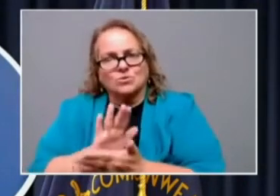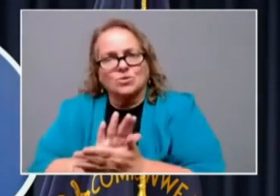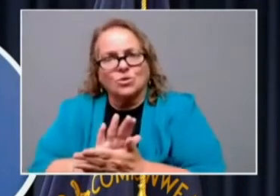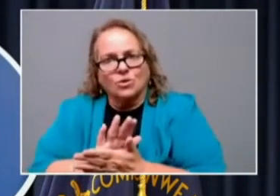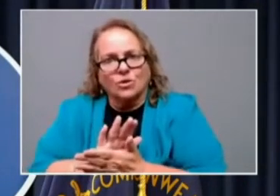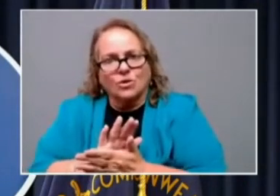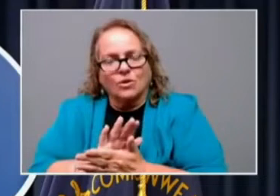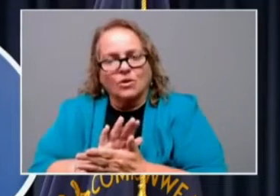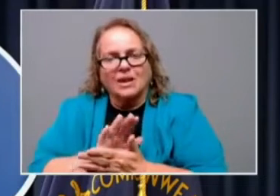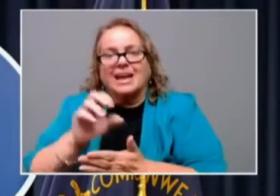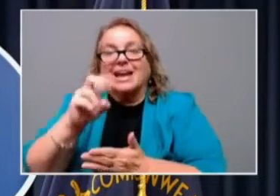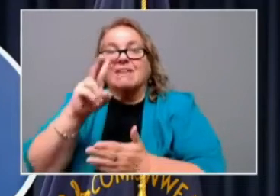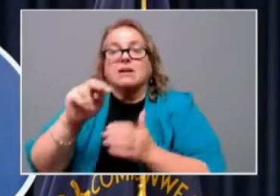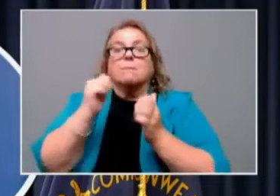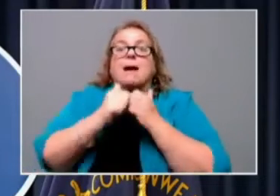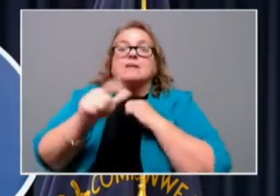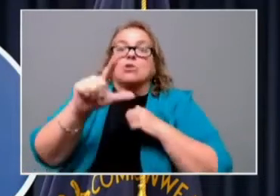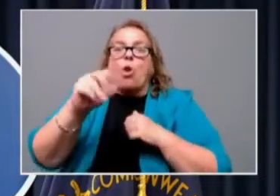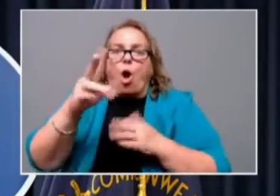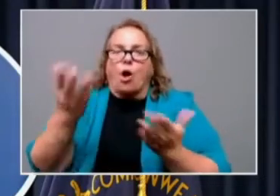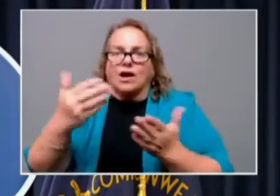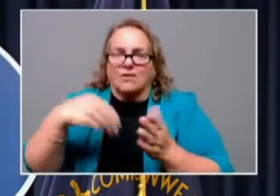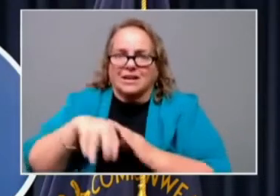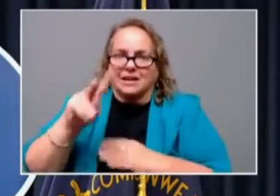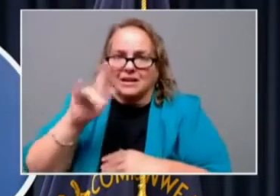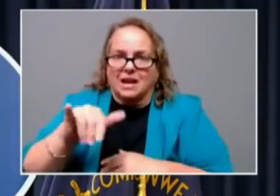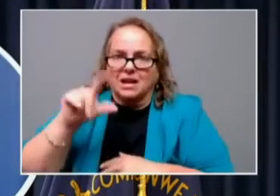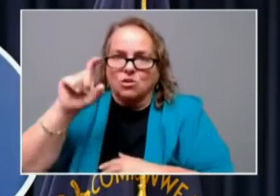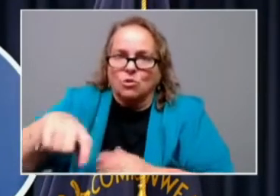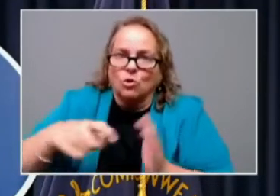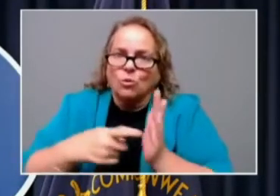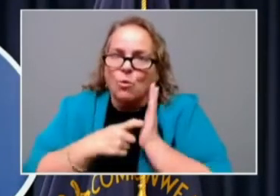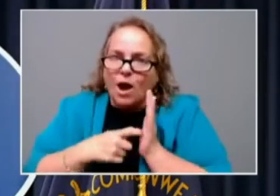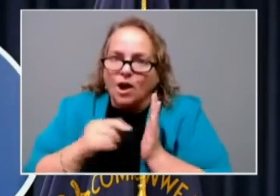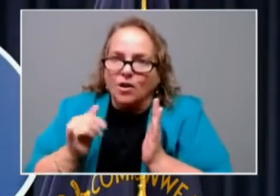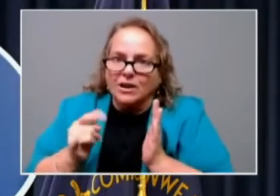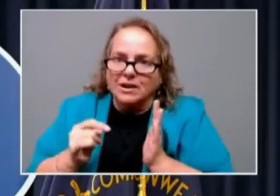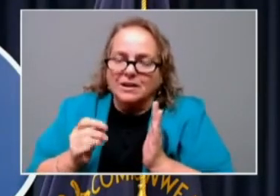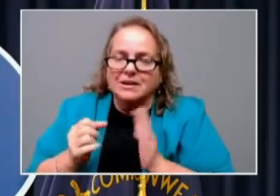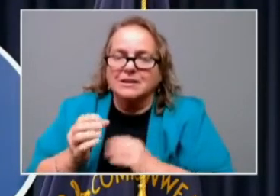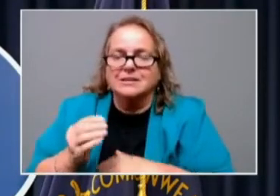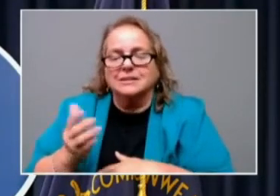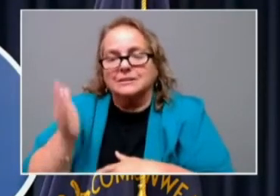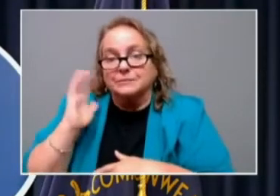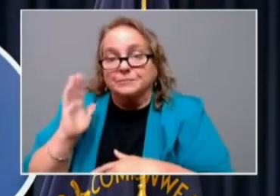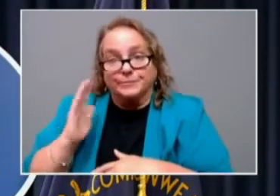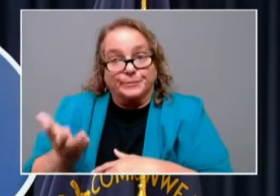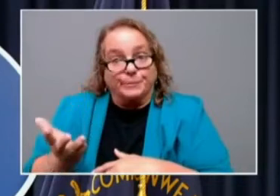Kentucky. So we really need people to step up and get that shot again. If you